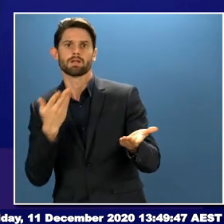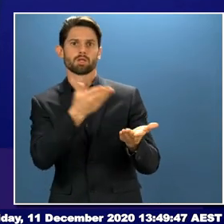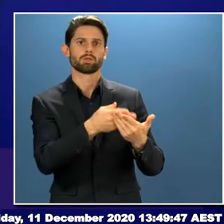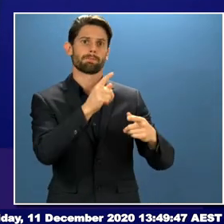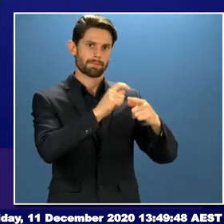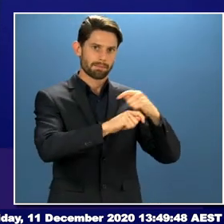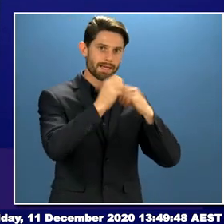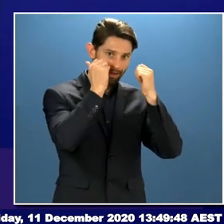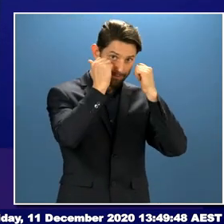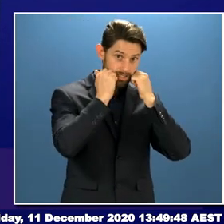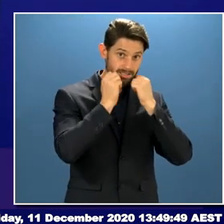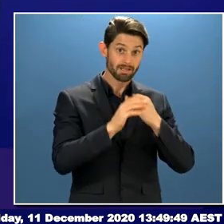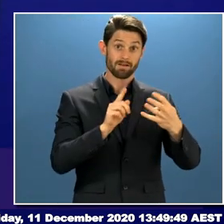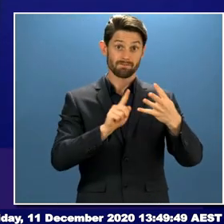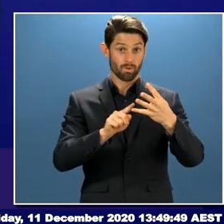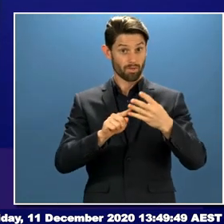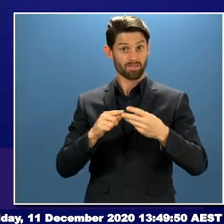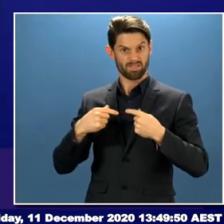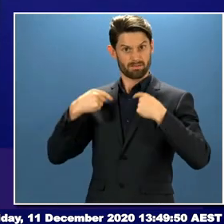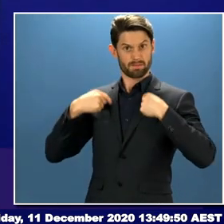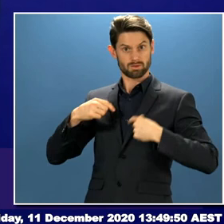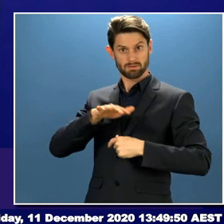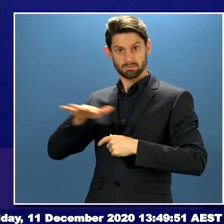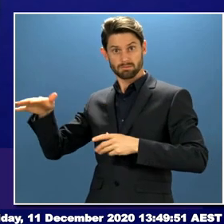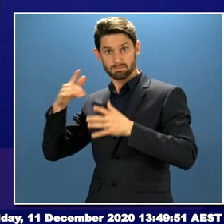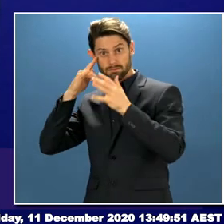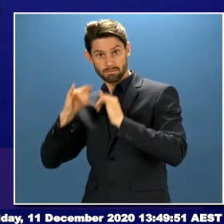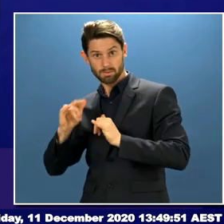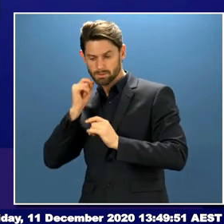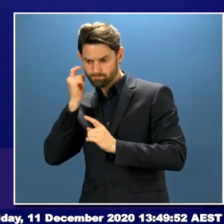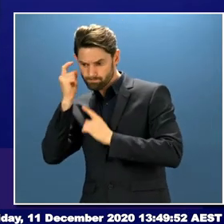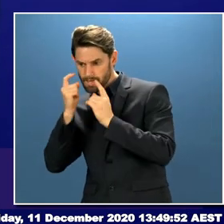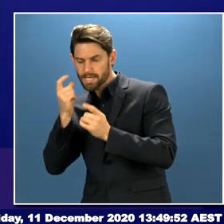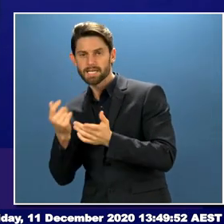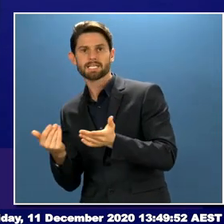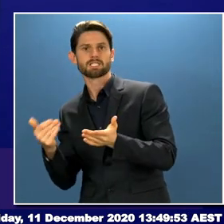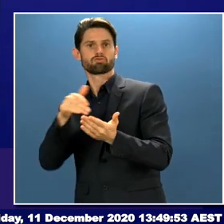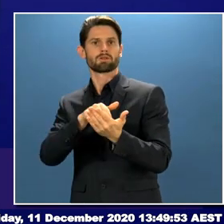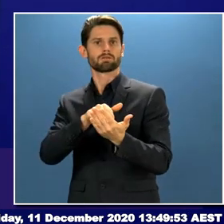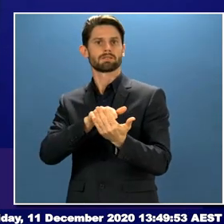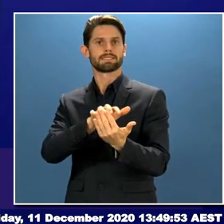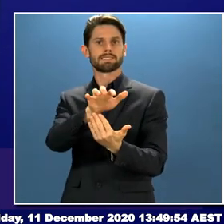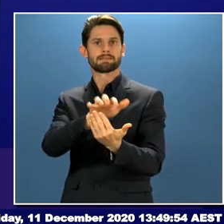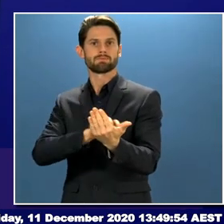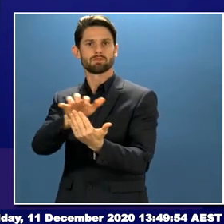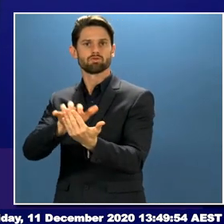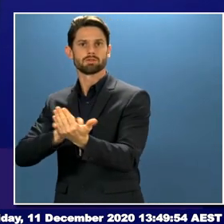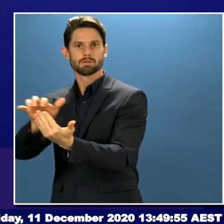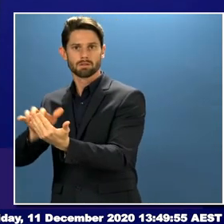Fourthly, Counsel Assisting will then prepare an outline of submissions to the Royal Commission setting out what Counsel Assisting